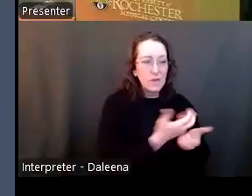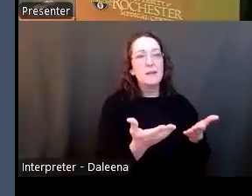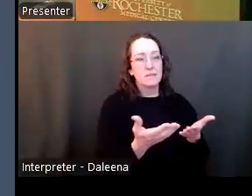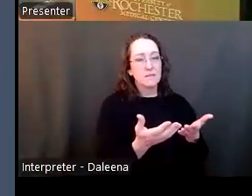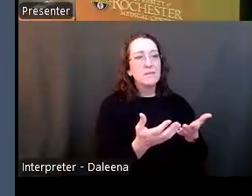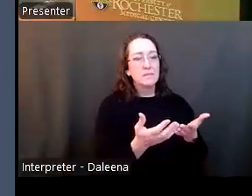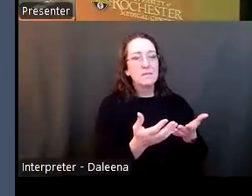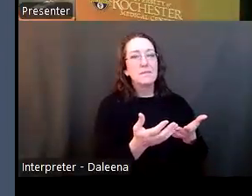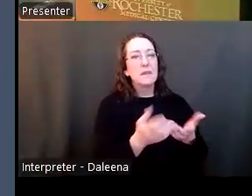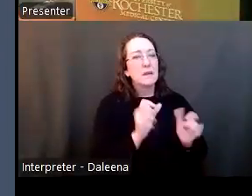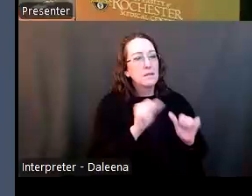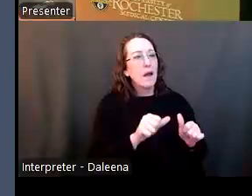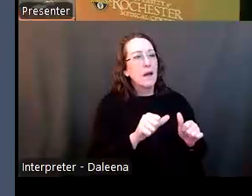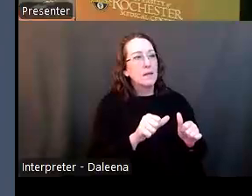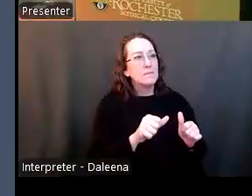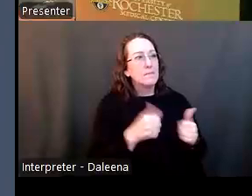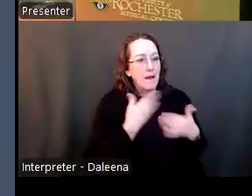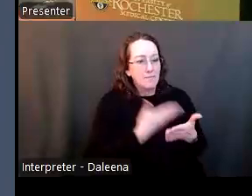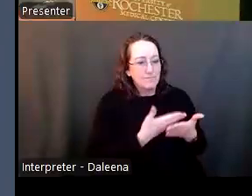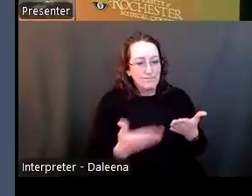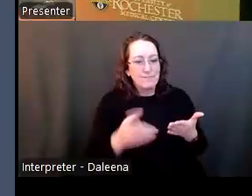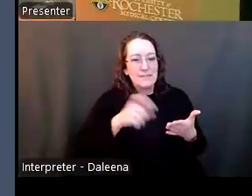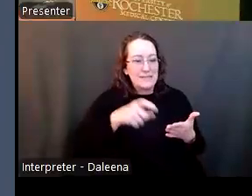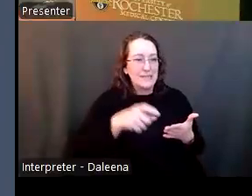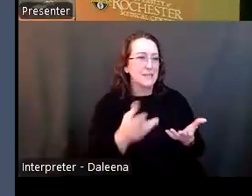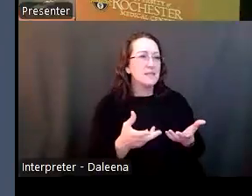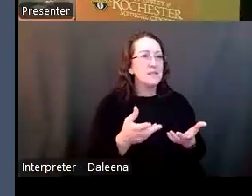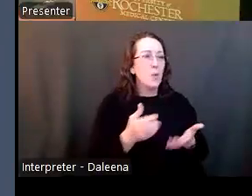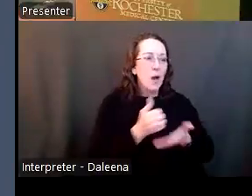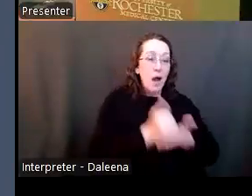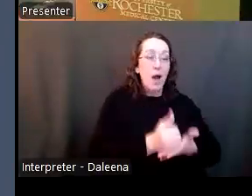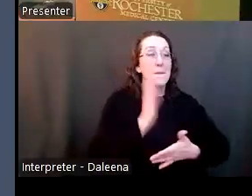that they can have what they actually need we're not only helping the bedside nurse but hopefully